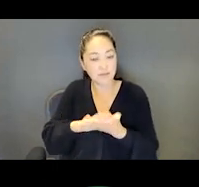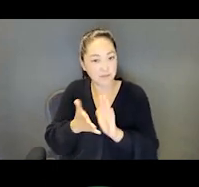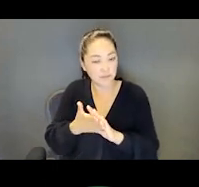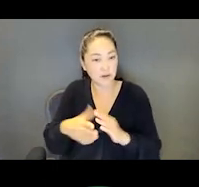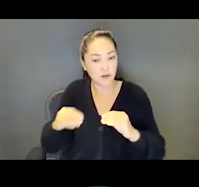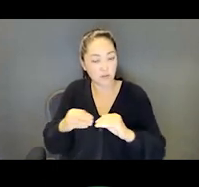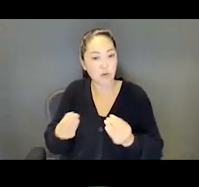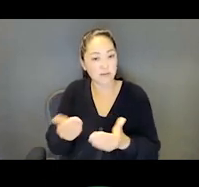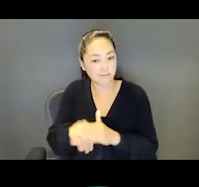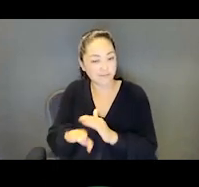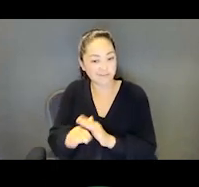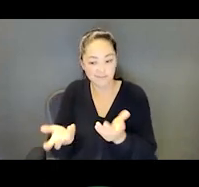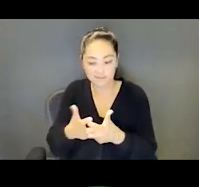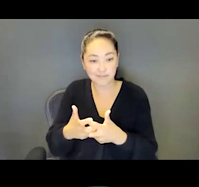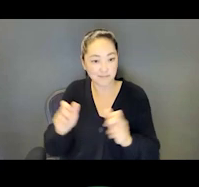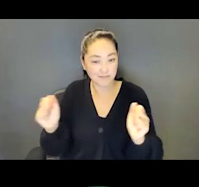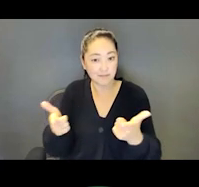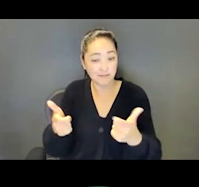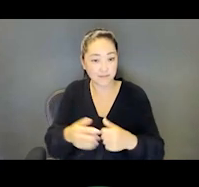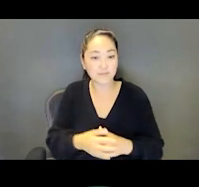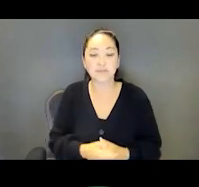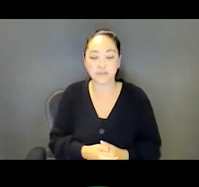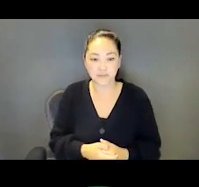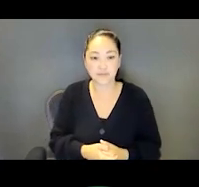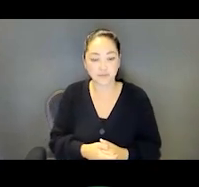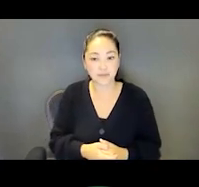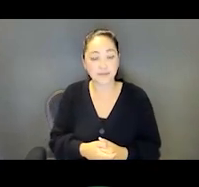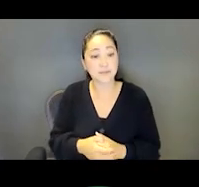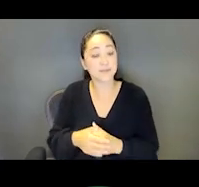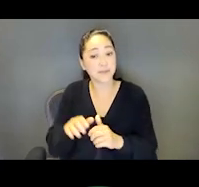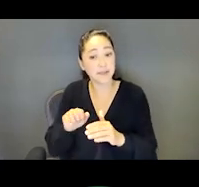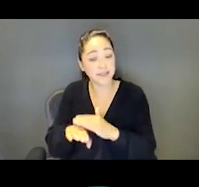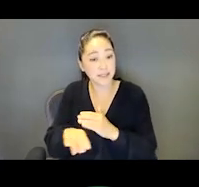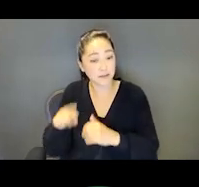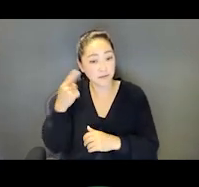but also accessible in a way that IA language that I can understand in a way that there